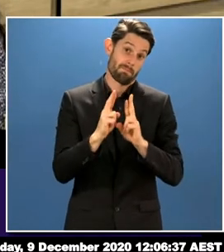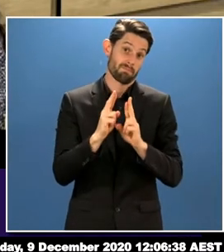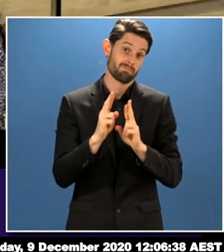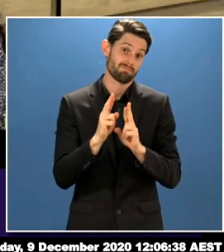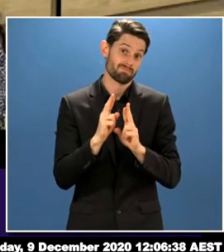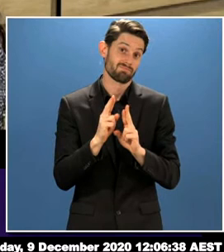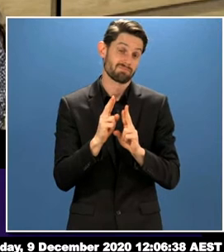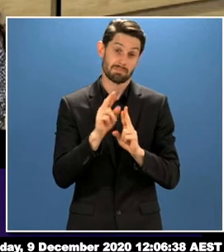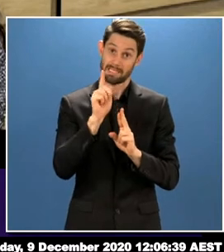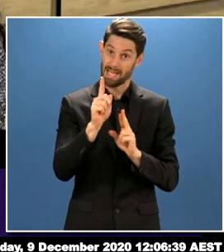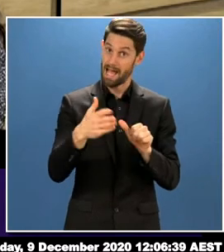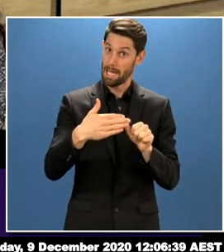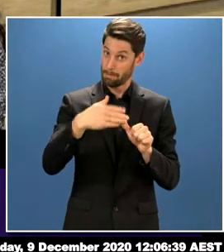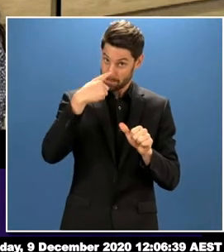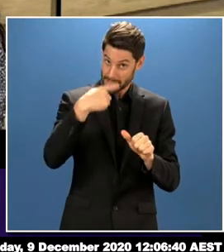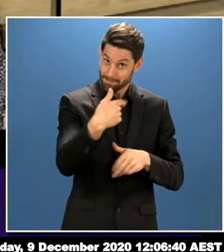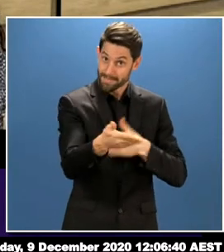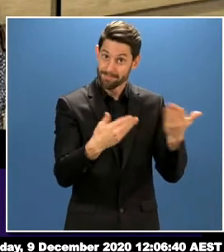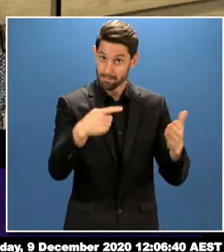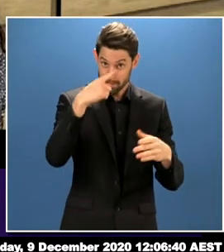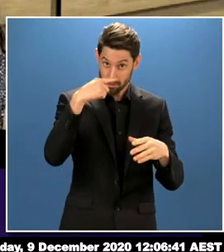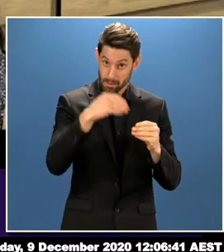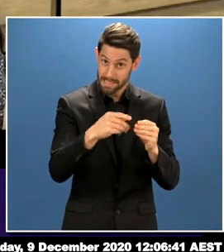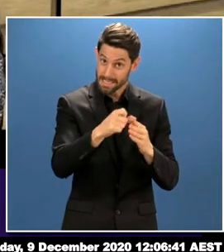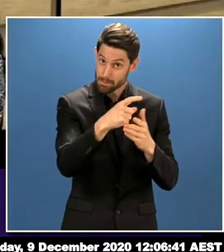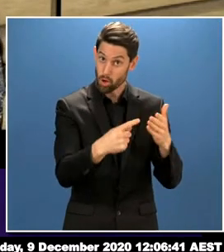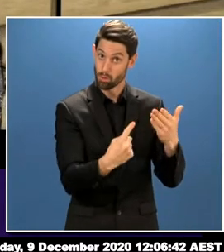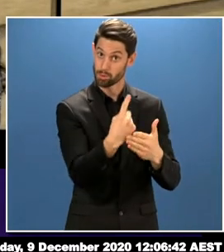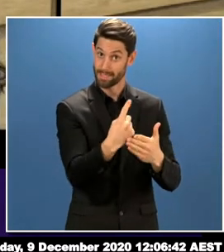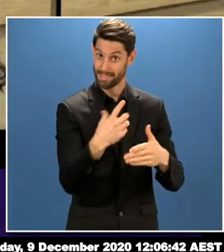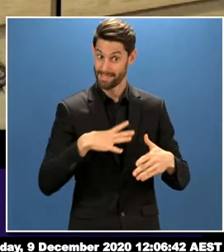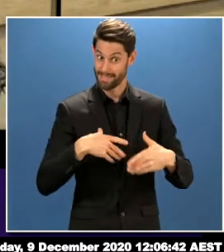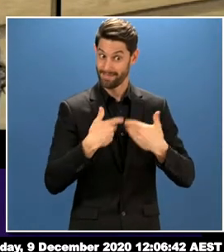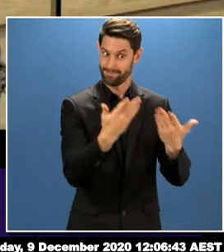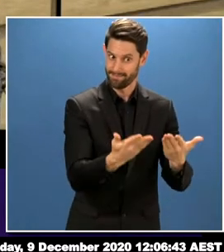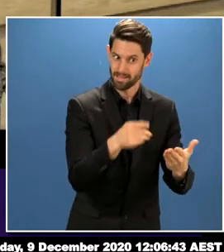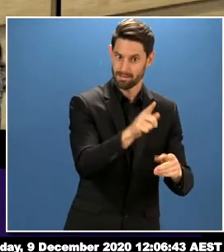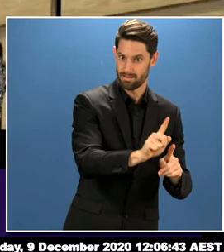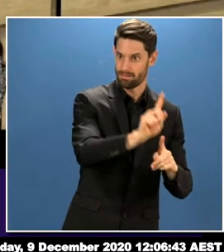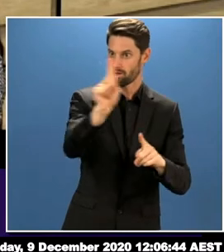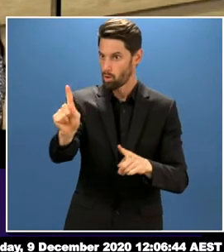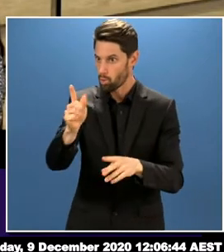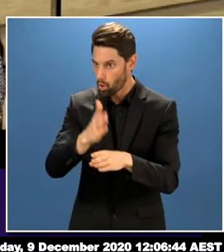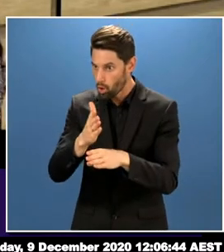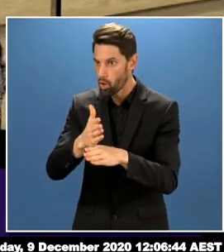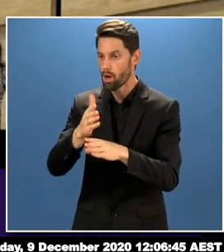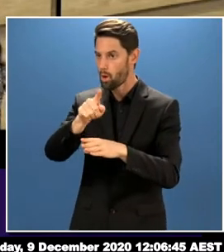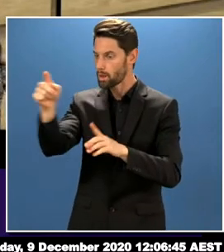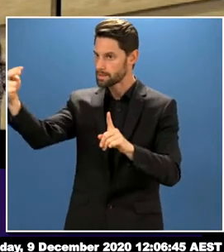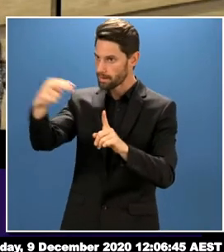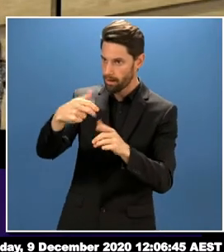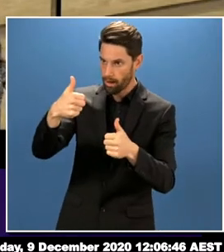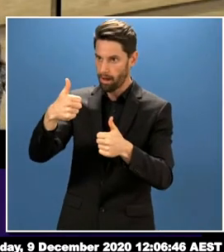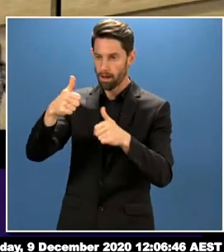But I think we have to do something to provide those opportunities